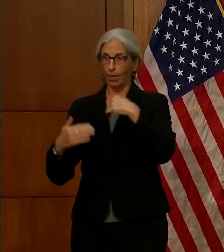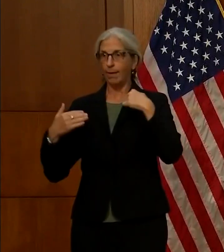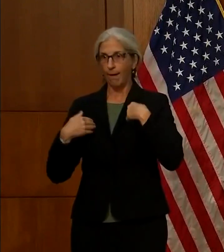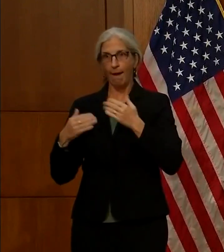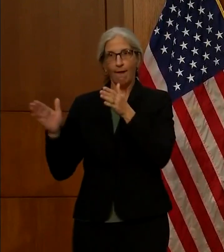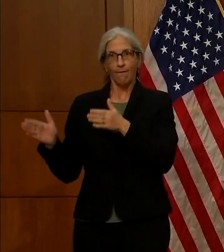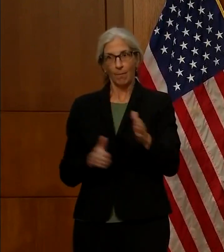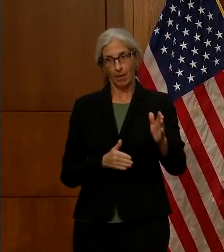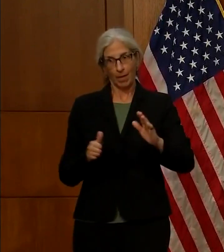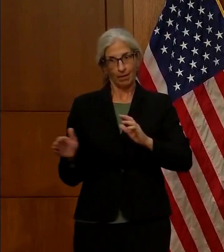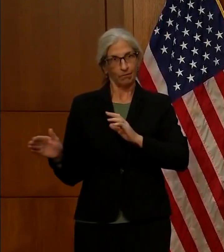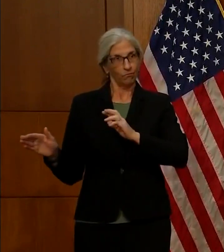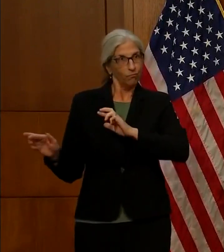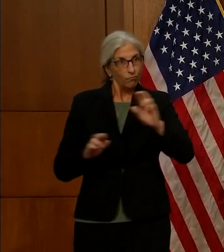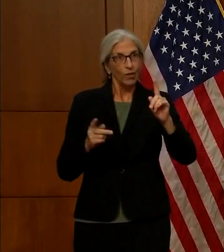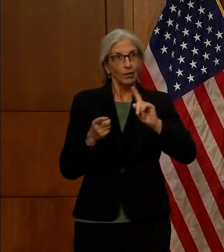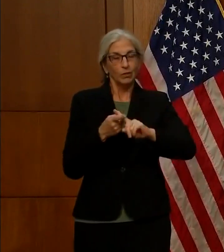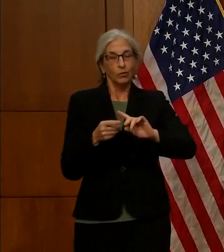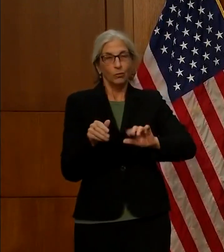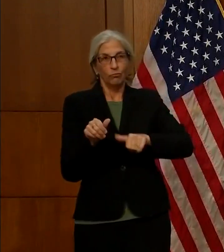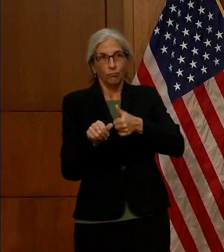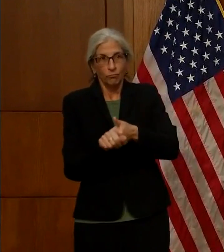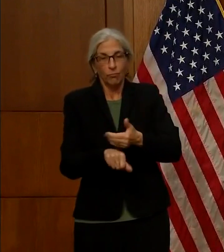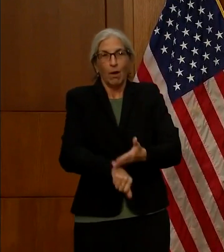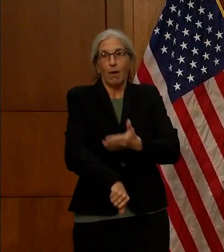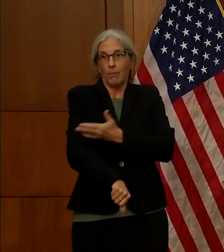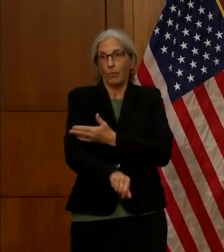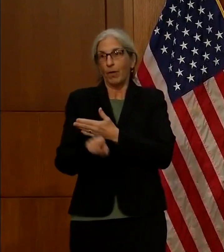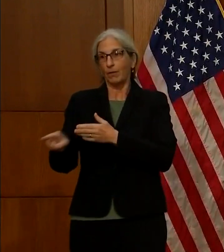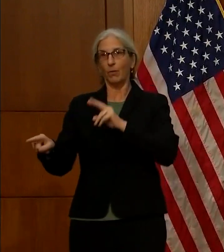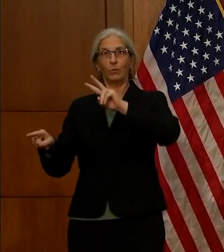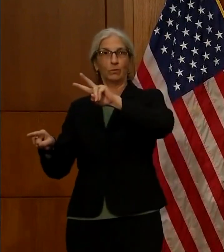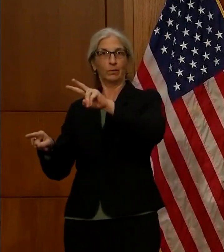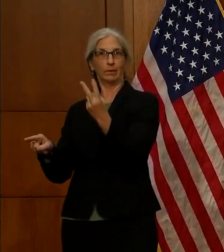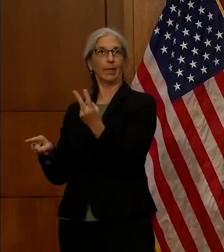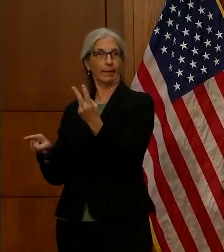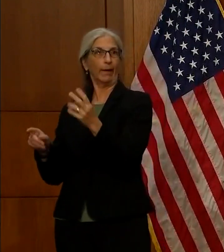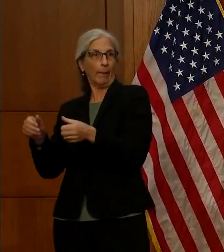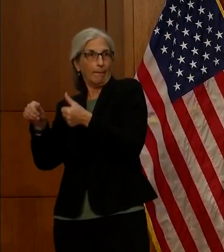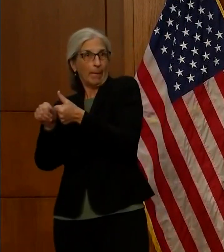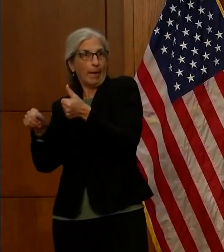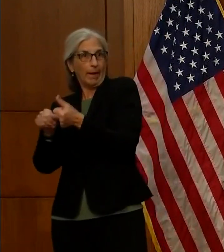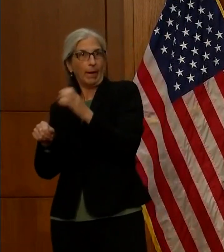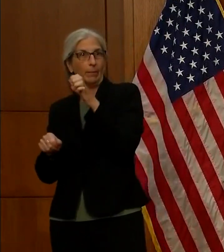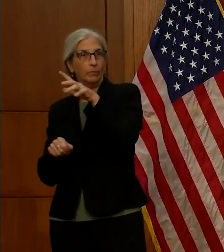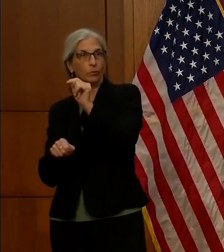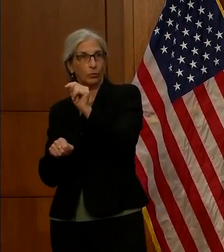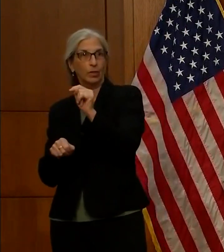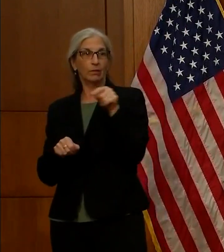HAVE A RESILIENCY PLAN ALREADY IN PLACE WHERE WE WILL BE. UPGRADING OUR BACKUP CIRCUITS